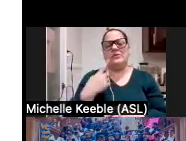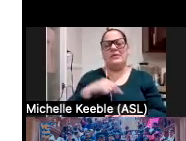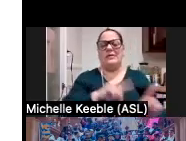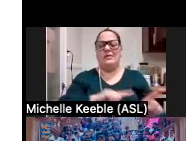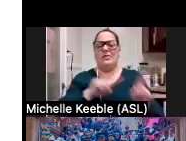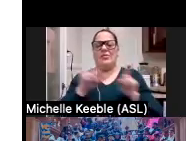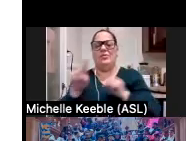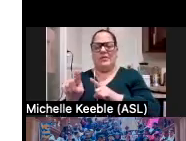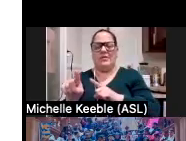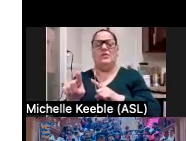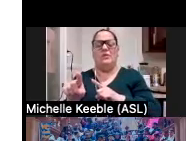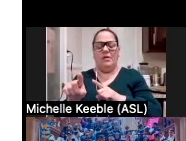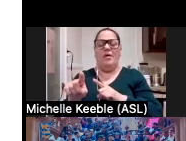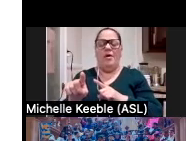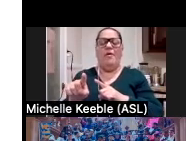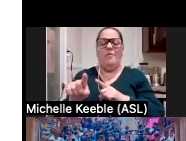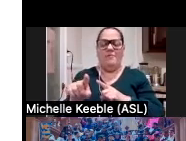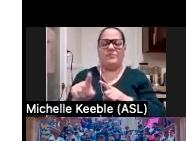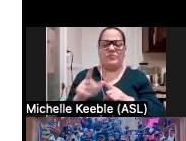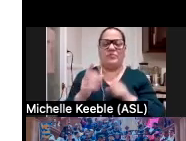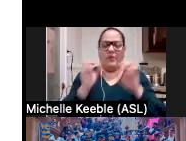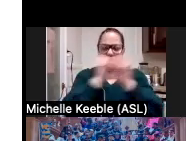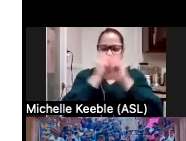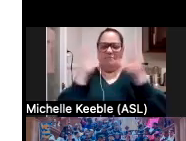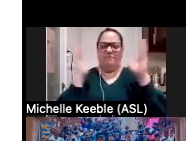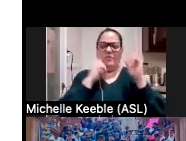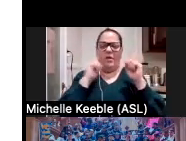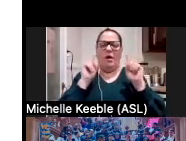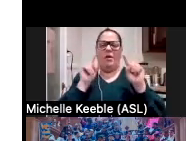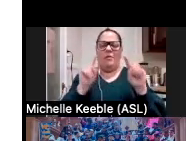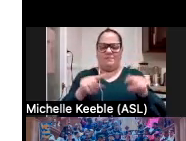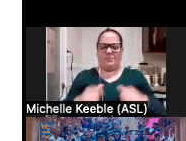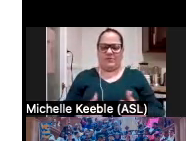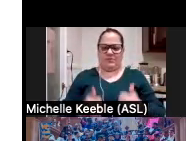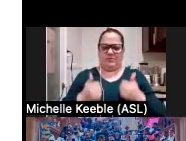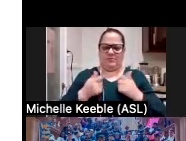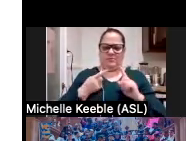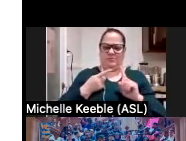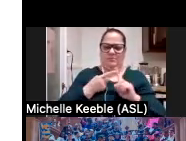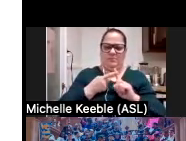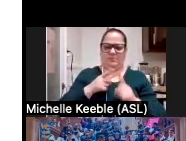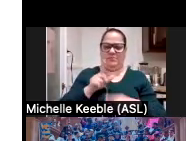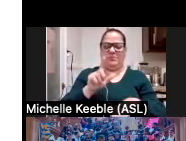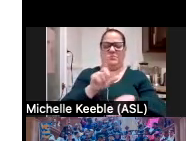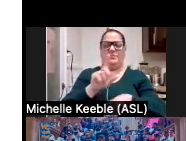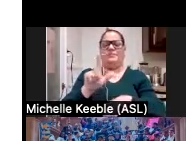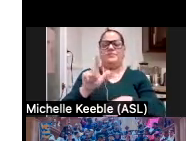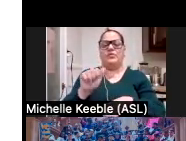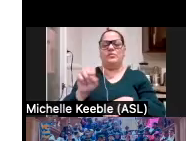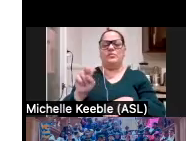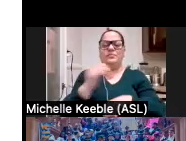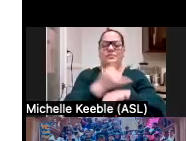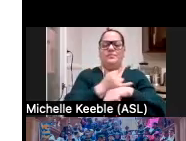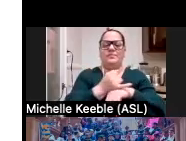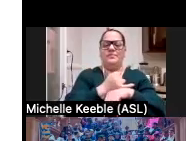to make that that vision come true. Um he went to Long Island and he spoke with members of